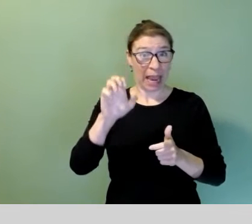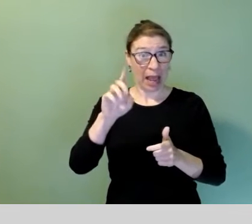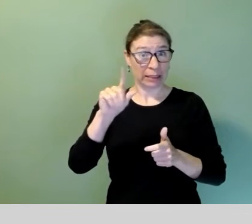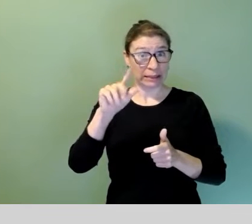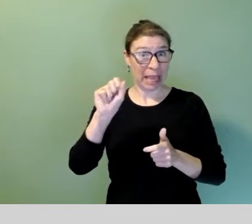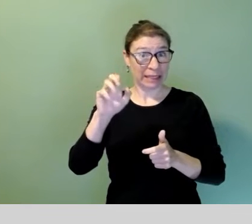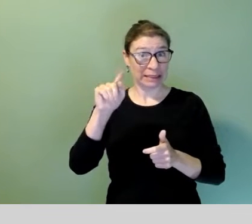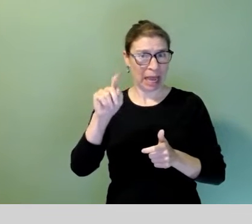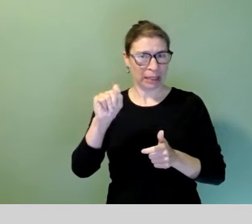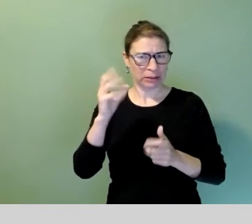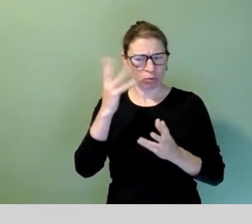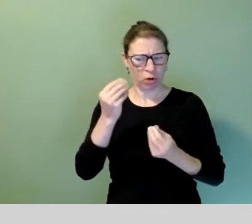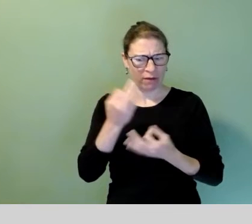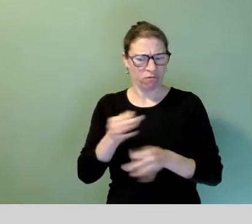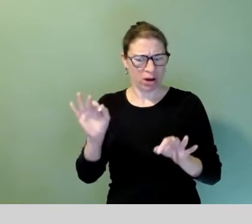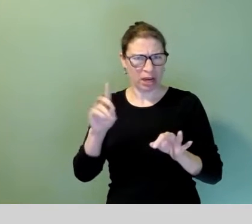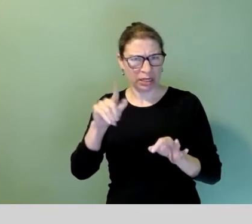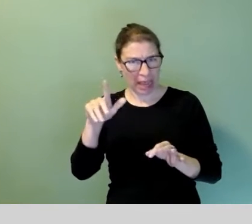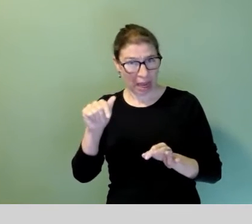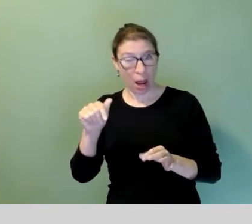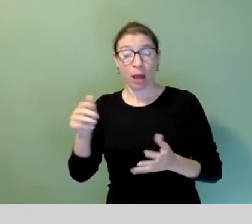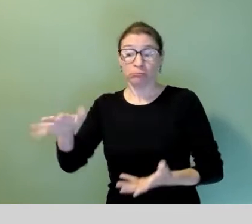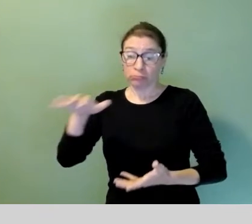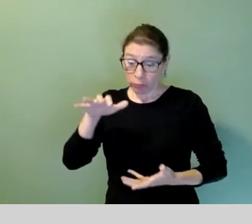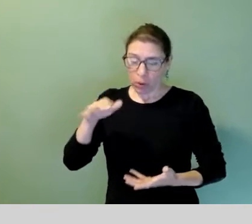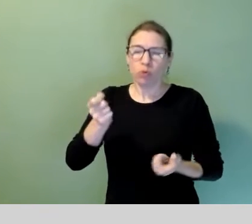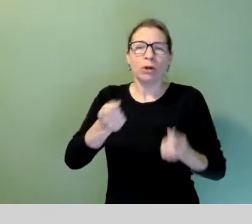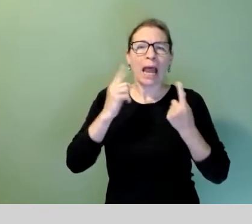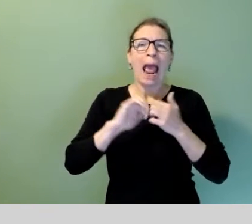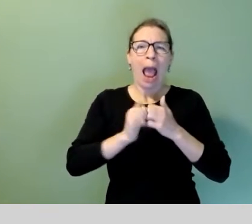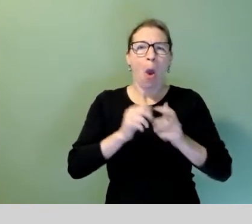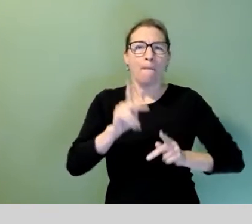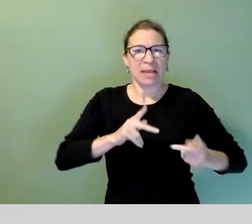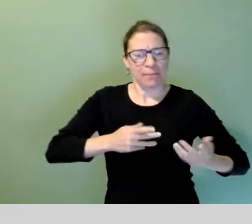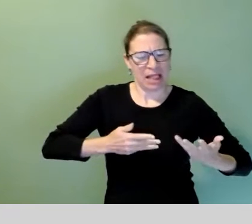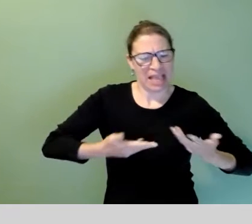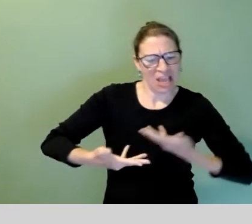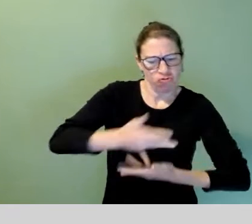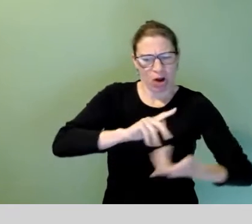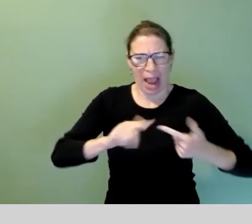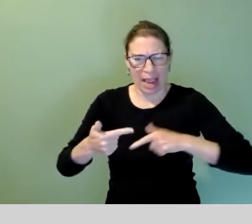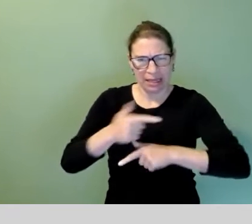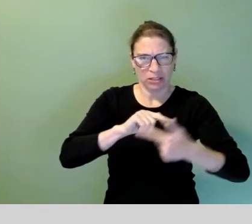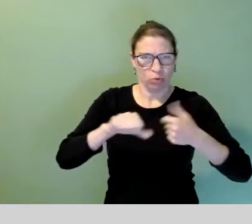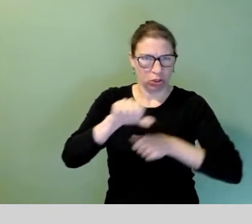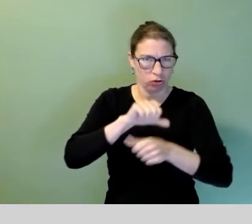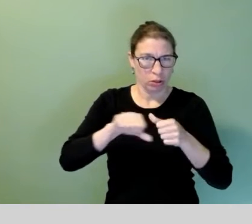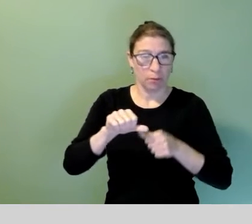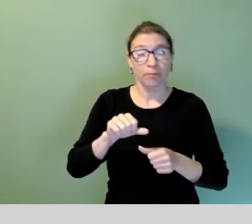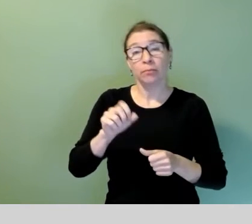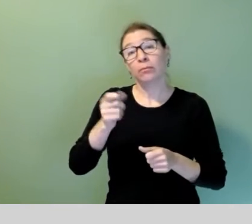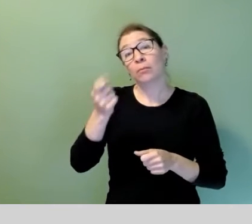freely available online to understand how people interact with one another. Of course, one of the things